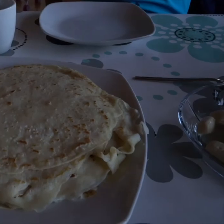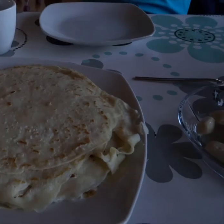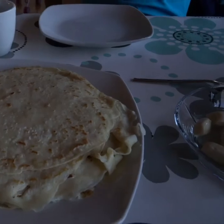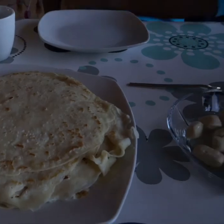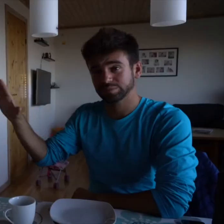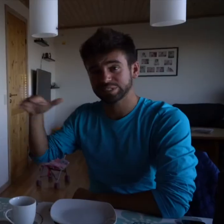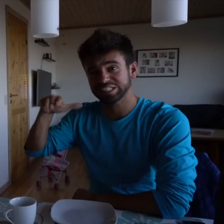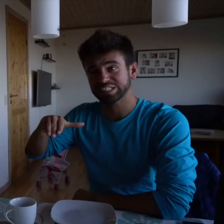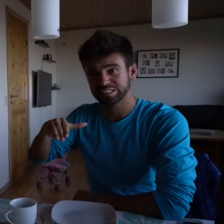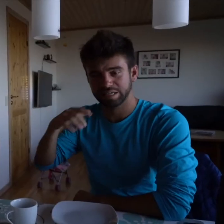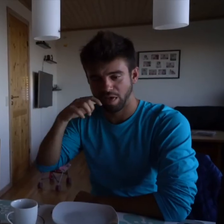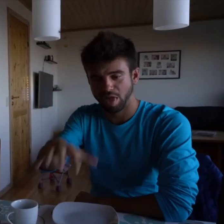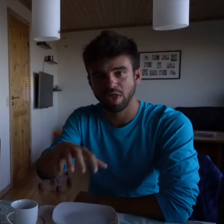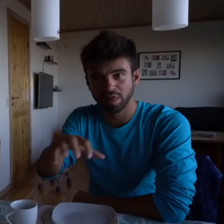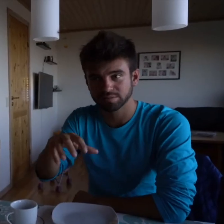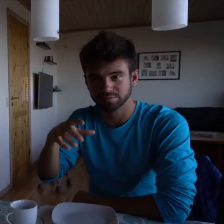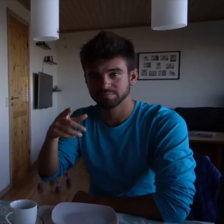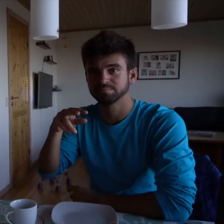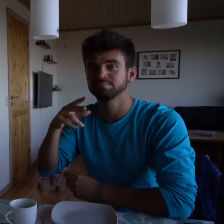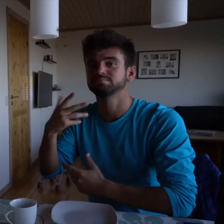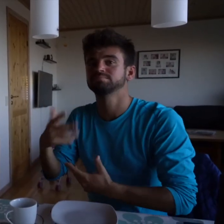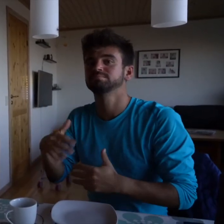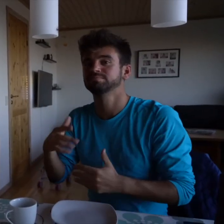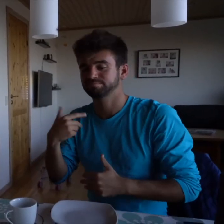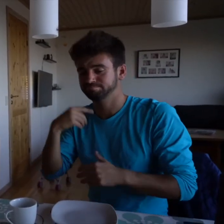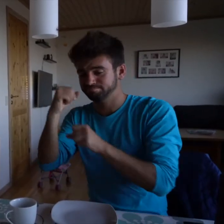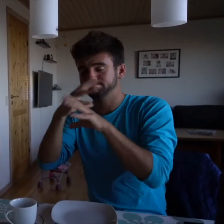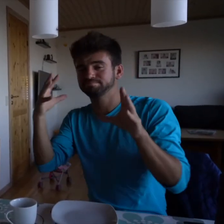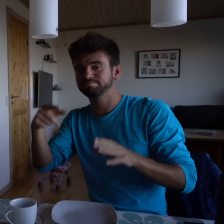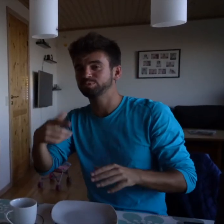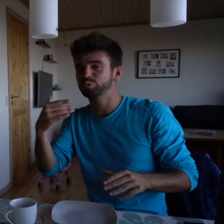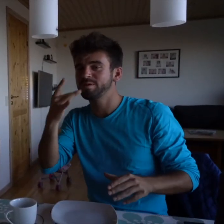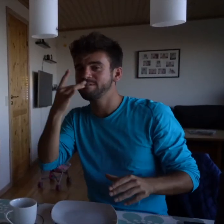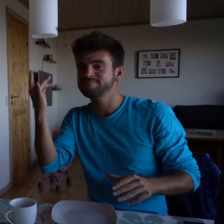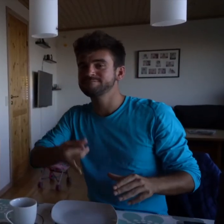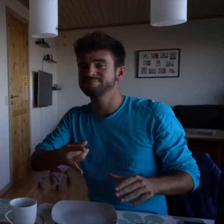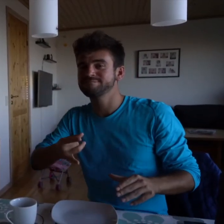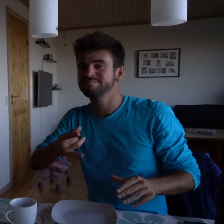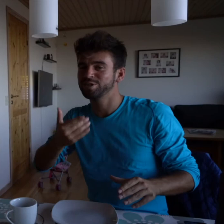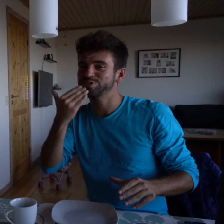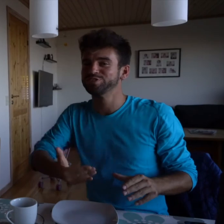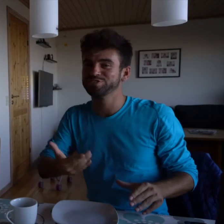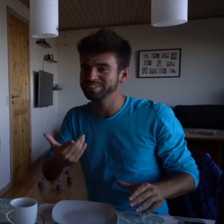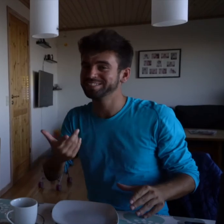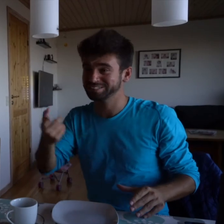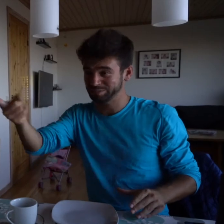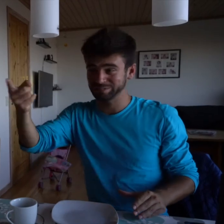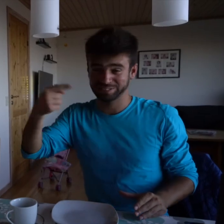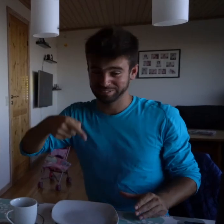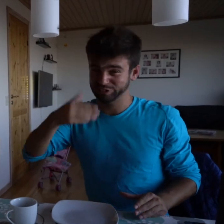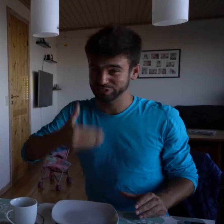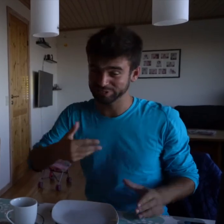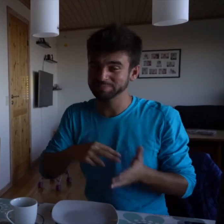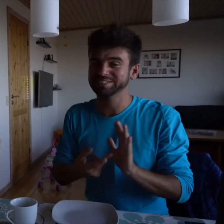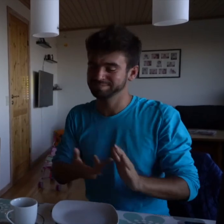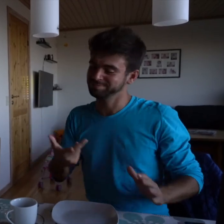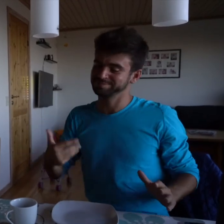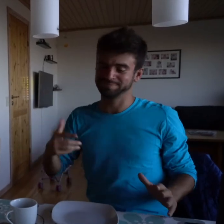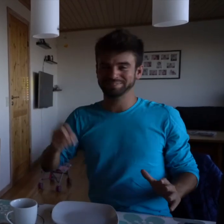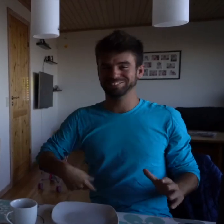His child just tried to grab some of this, so I'm guessing it's really good! They said, yes its really good. So I gotta try it!